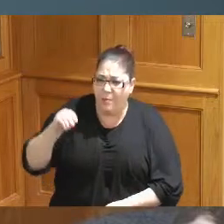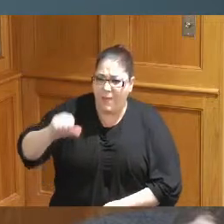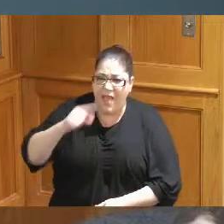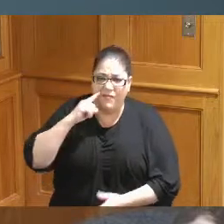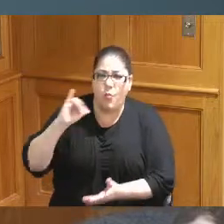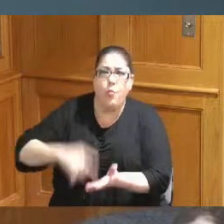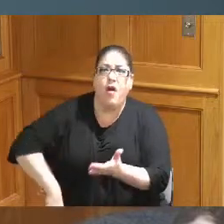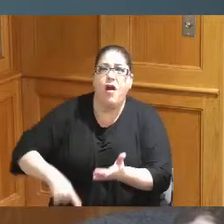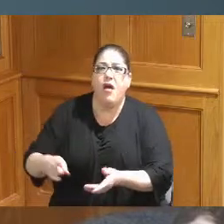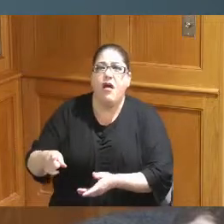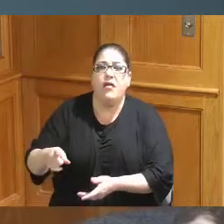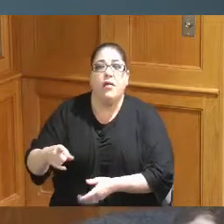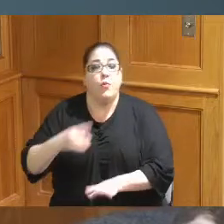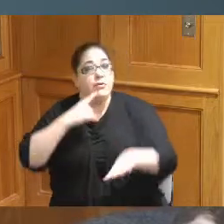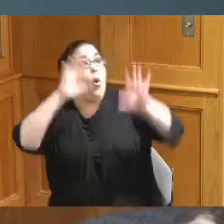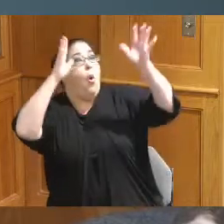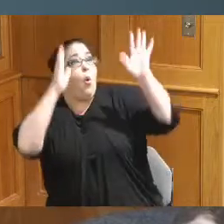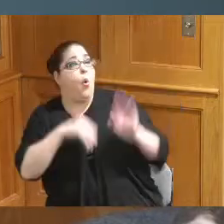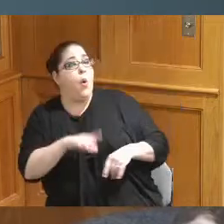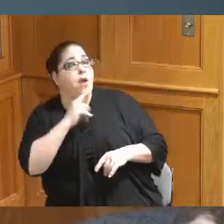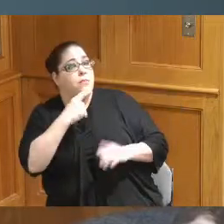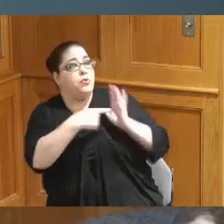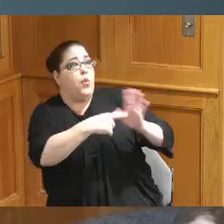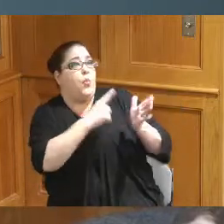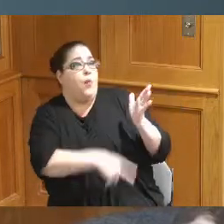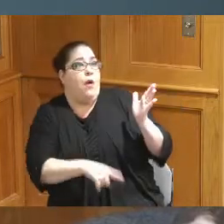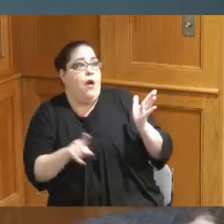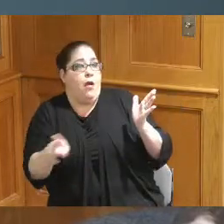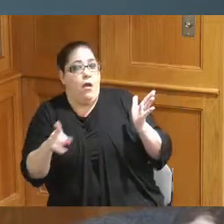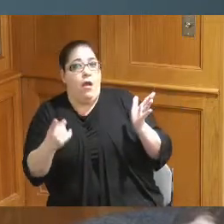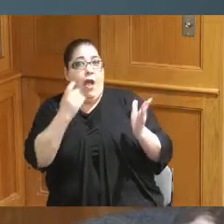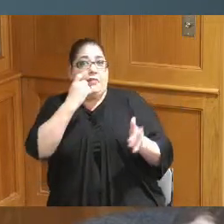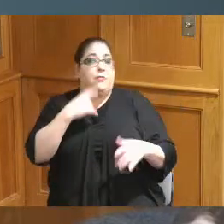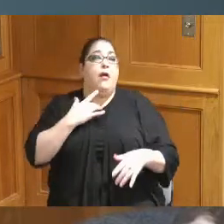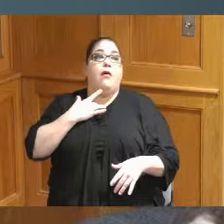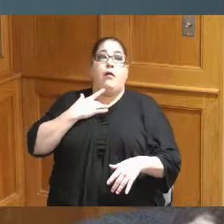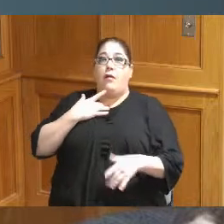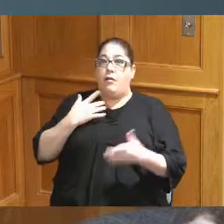up to make sure the funder getting what they asked for so that's why I'm just saying I agree